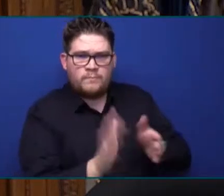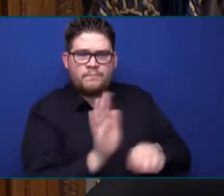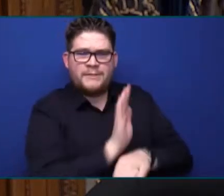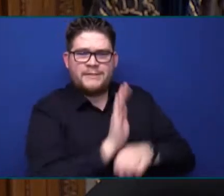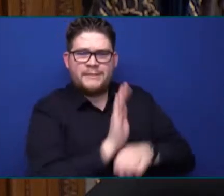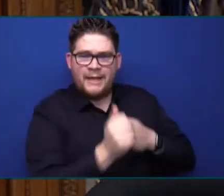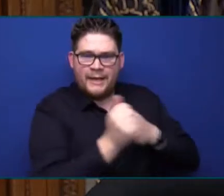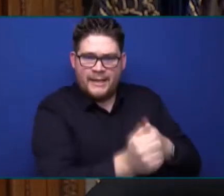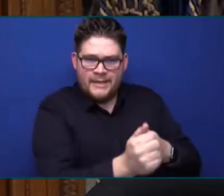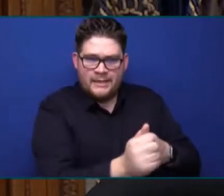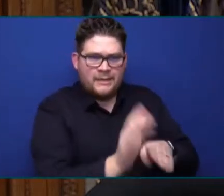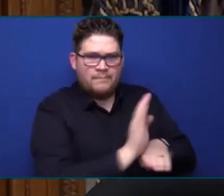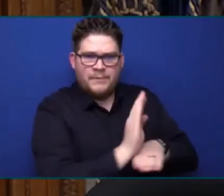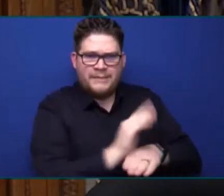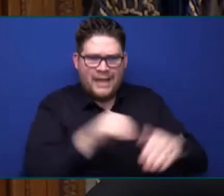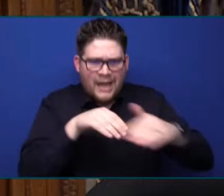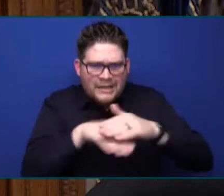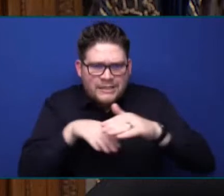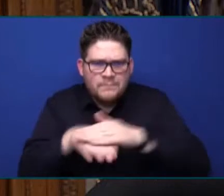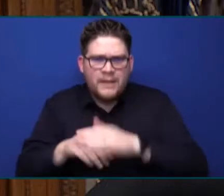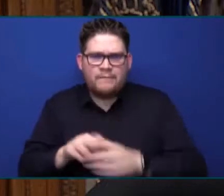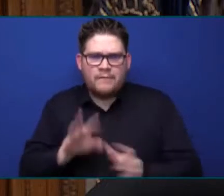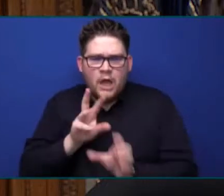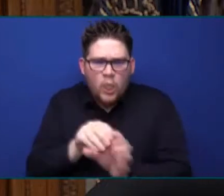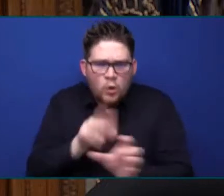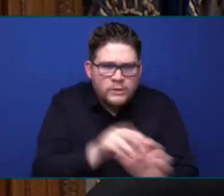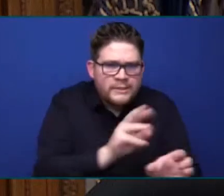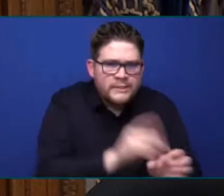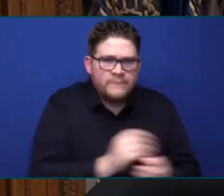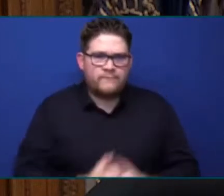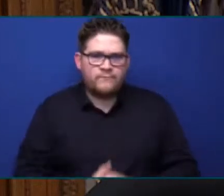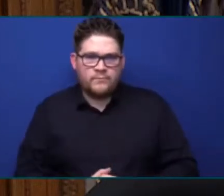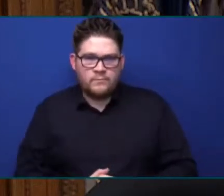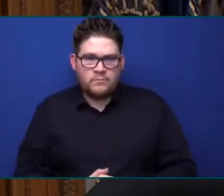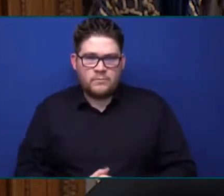Members of the Presidents Group, also known as the Accessible Employers,